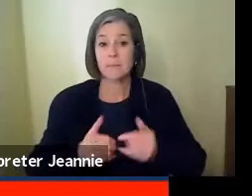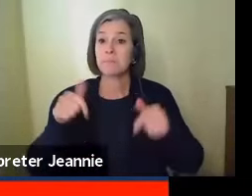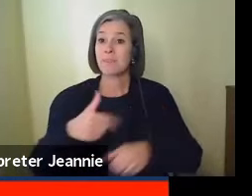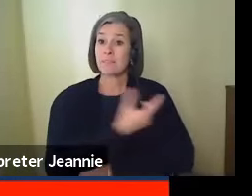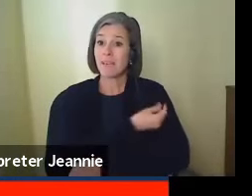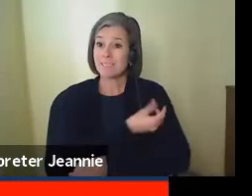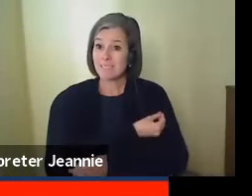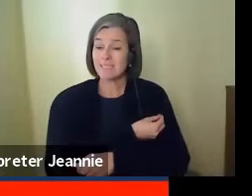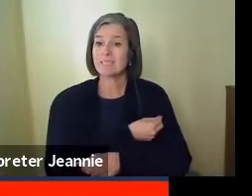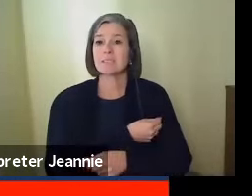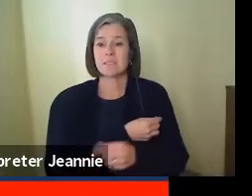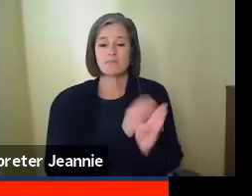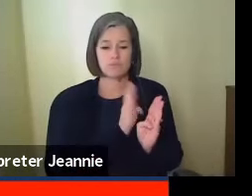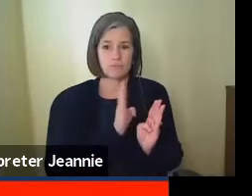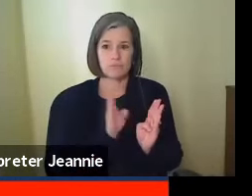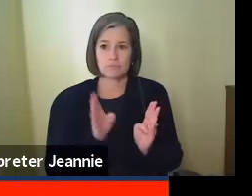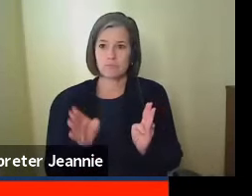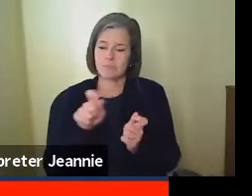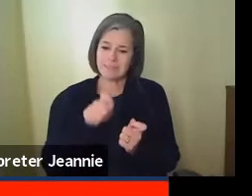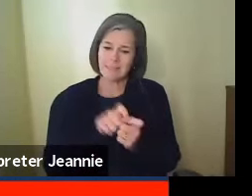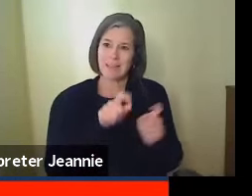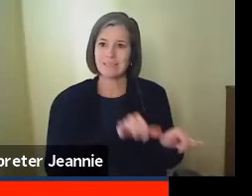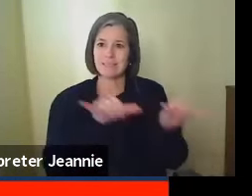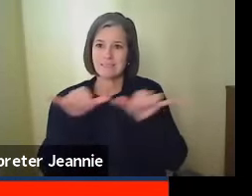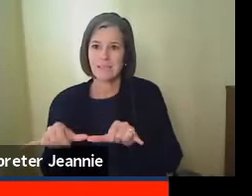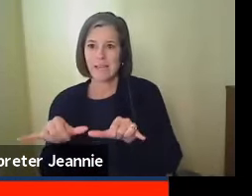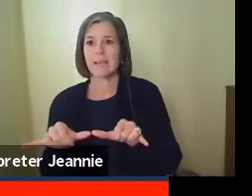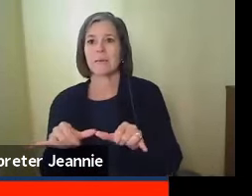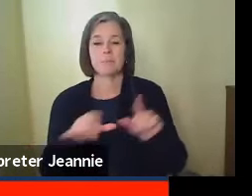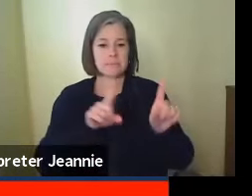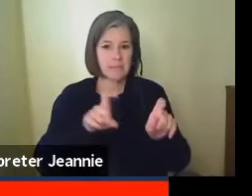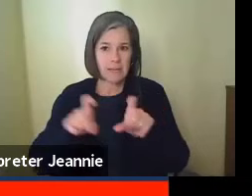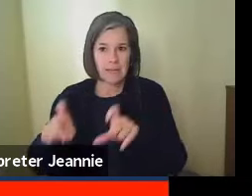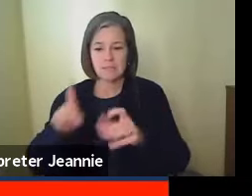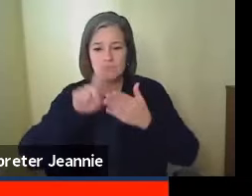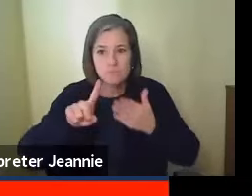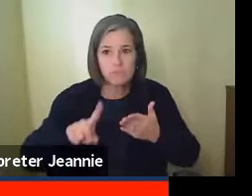through the exact same clinical trials and investigation as every other vaccine that has